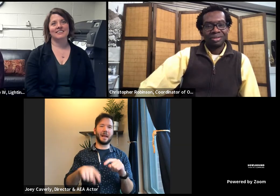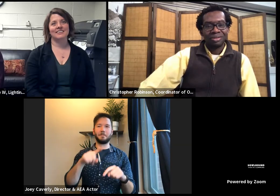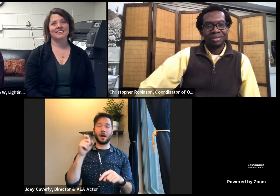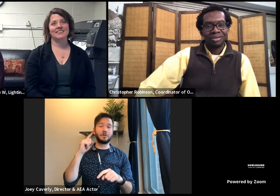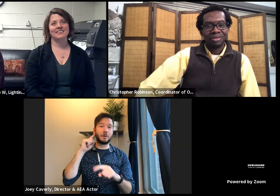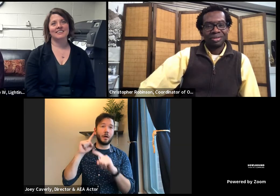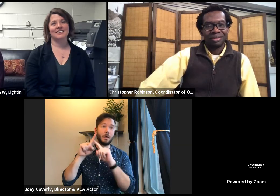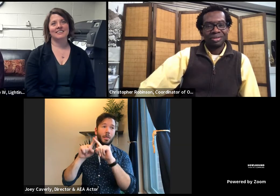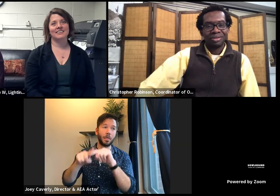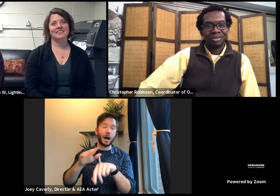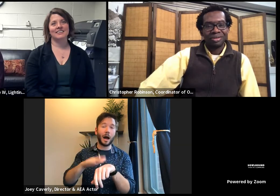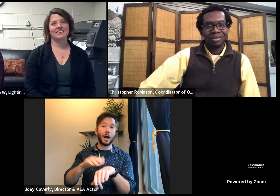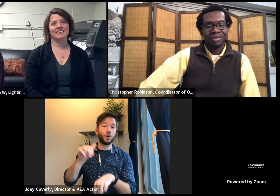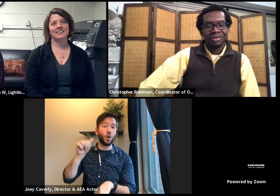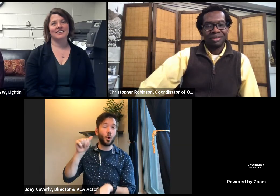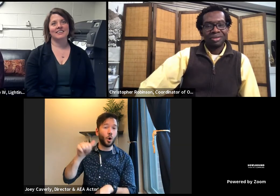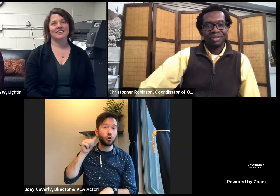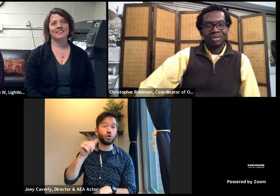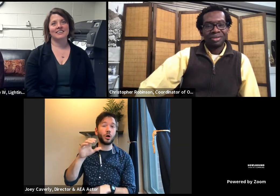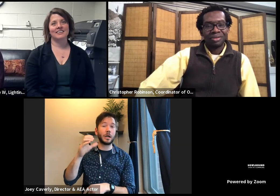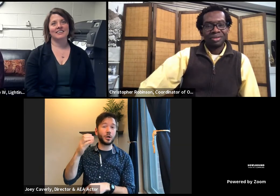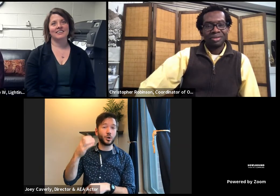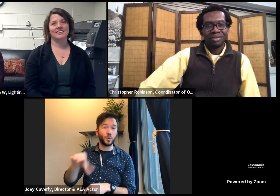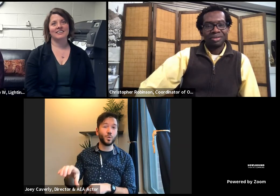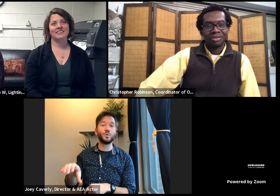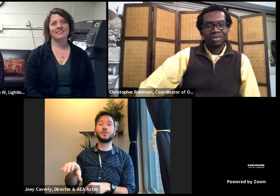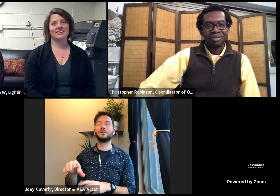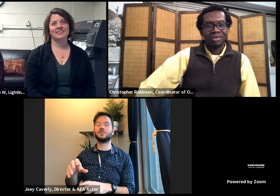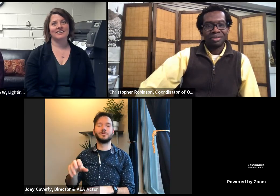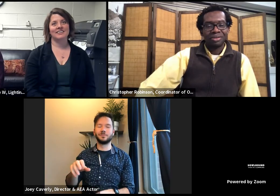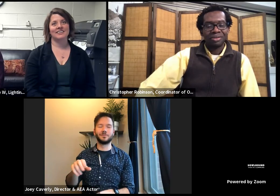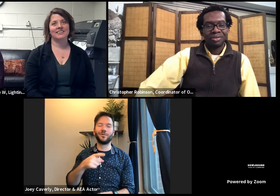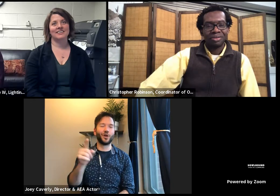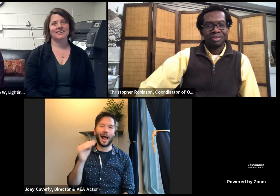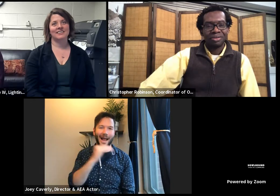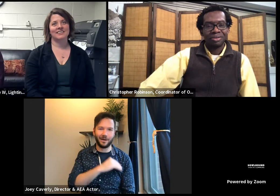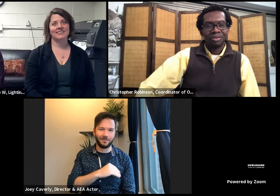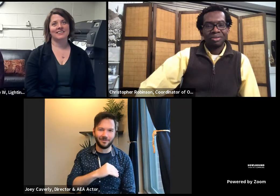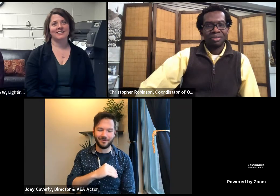A fight choreographer who says, "Oh, well, we need to have auditory cues